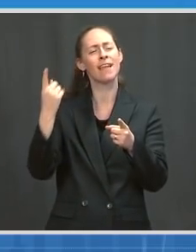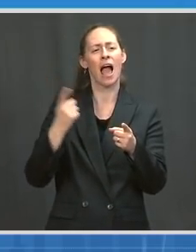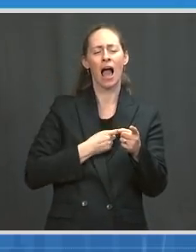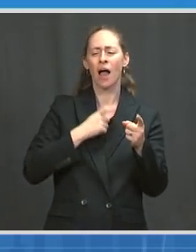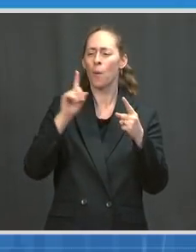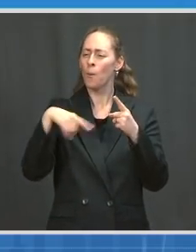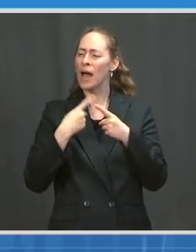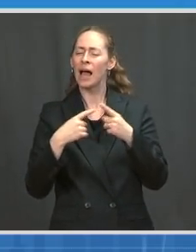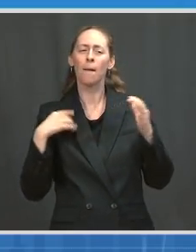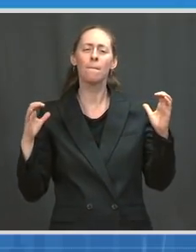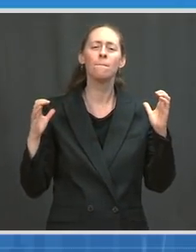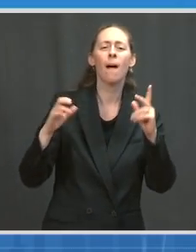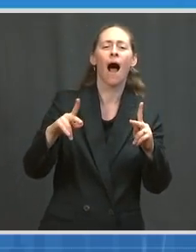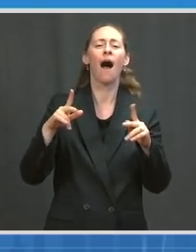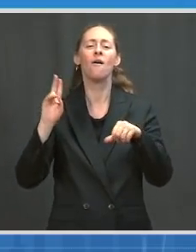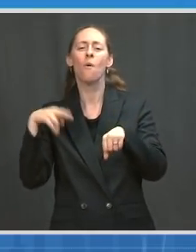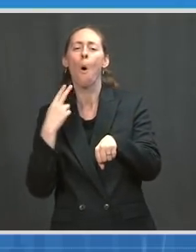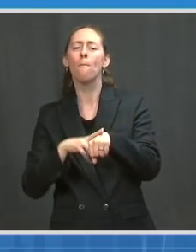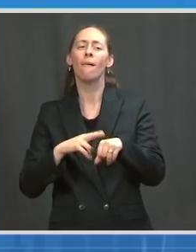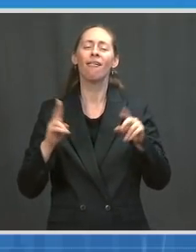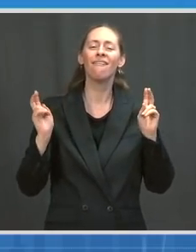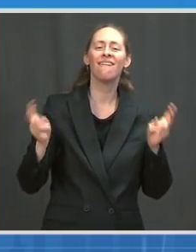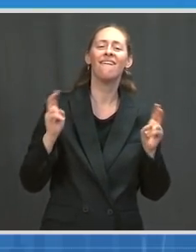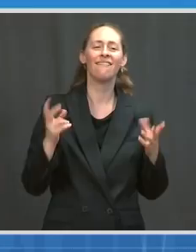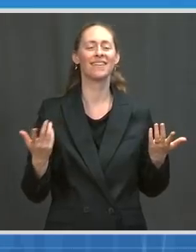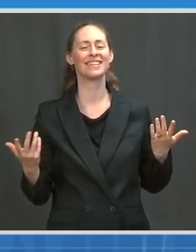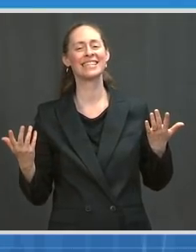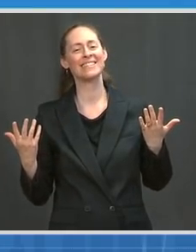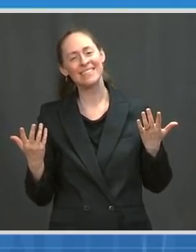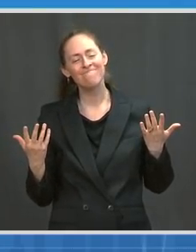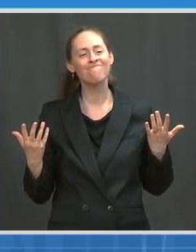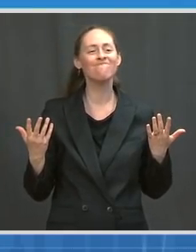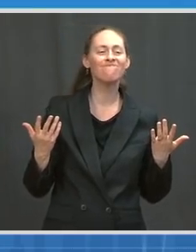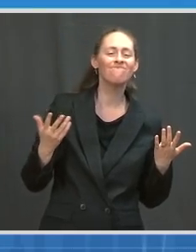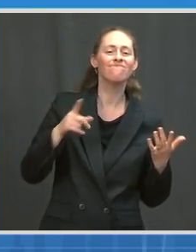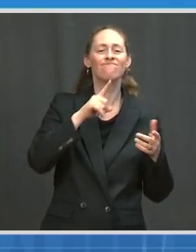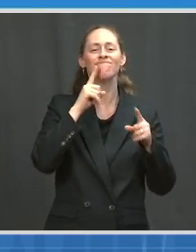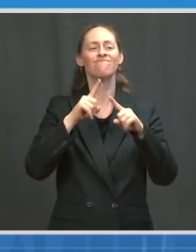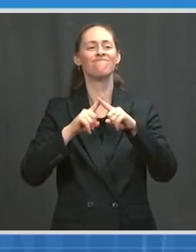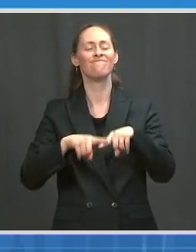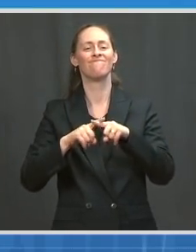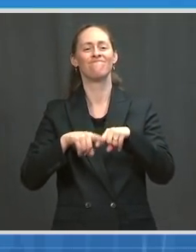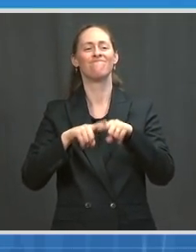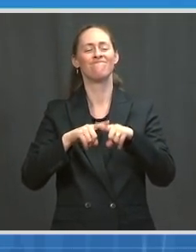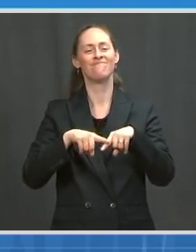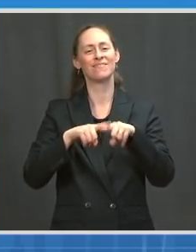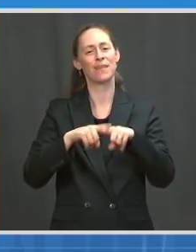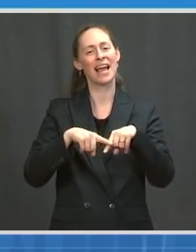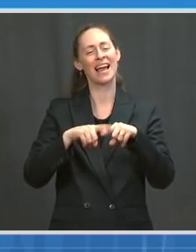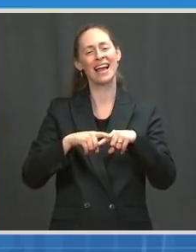The reality is, it all depends on the actions we take now. Today, CDC published an article